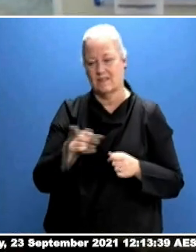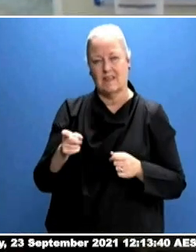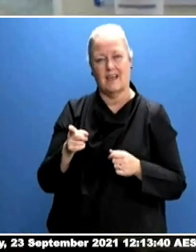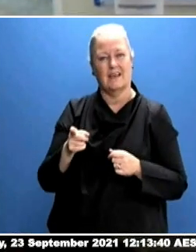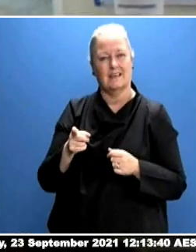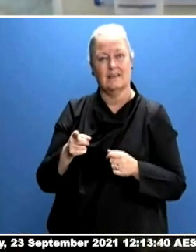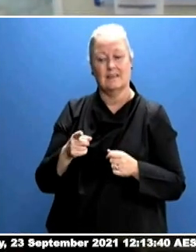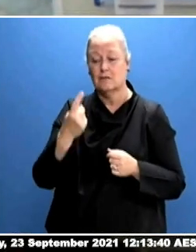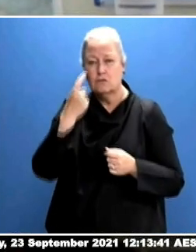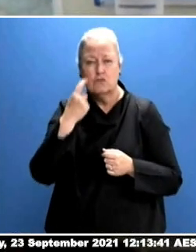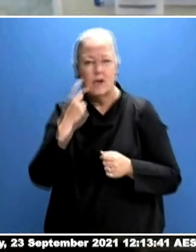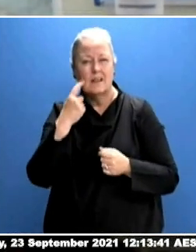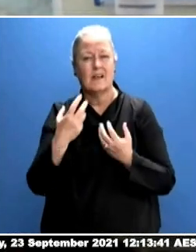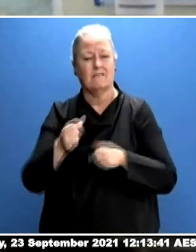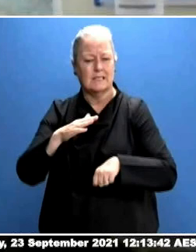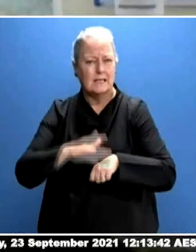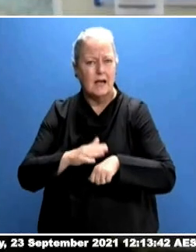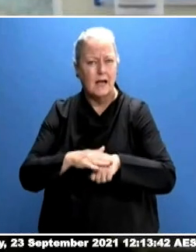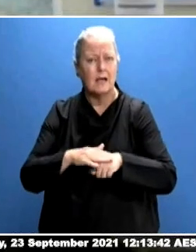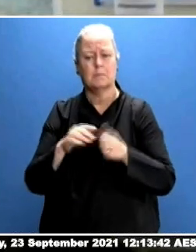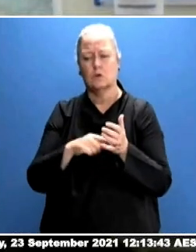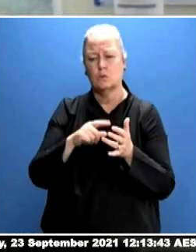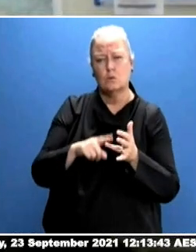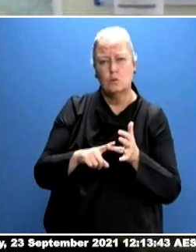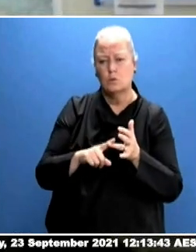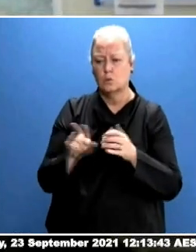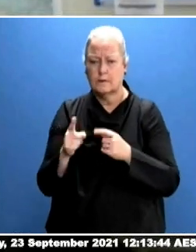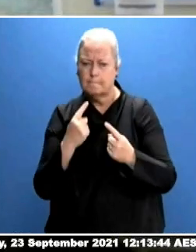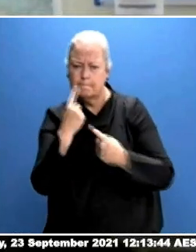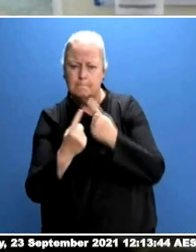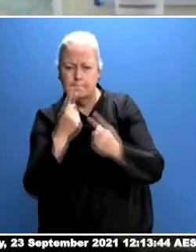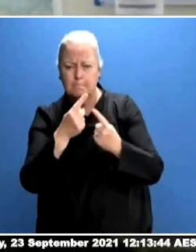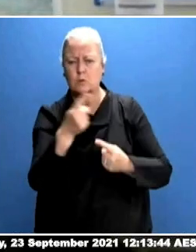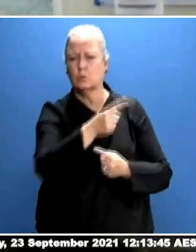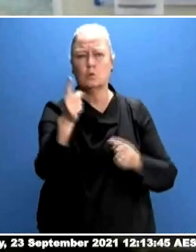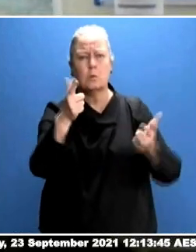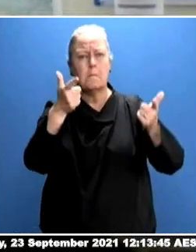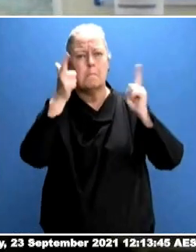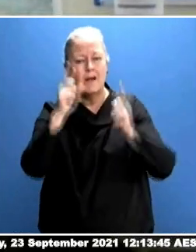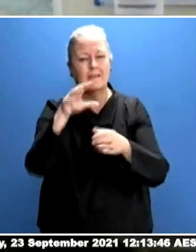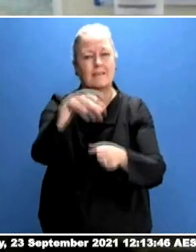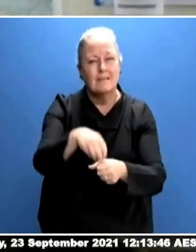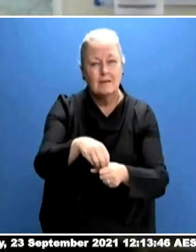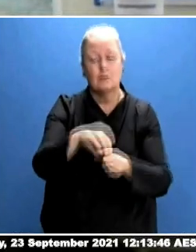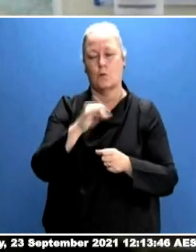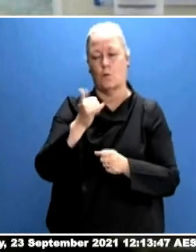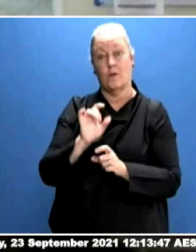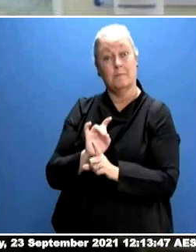to either brief management or contribute themselves to co-desgn